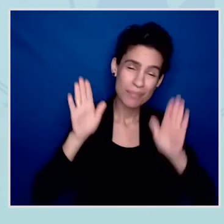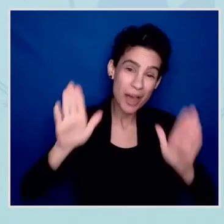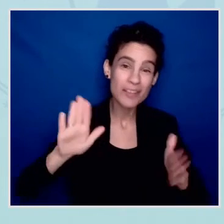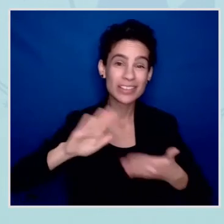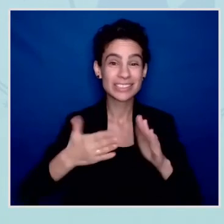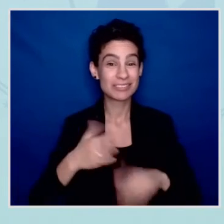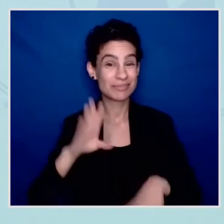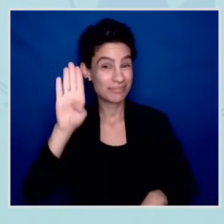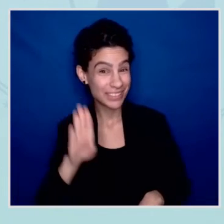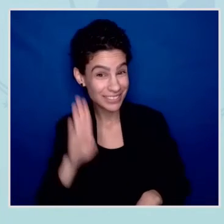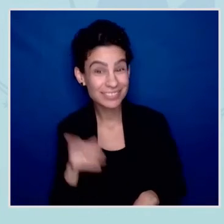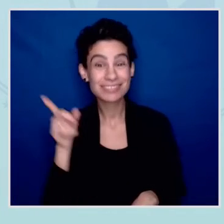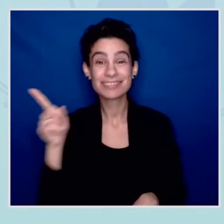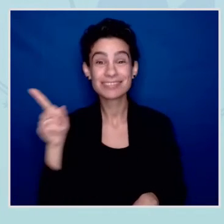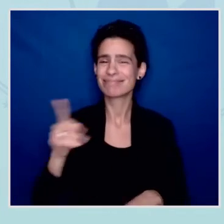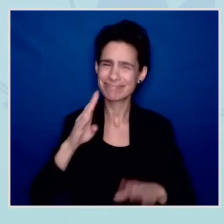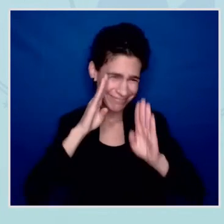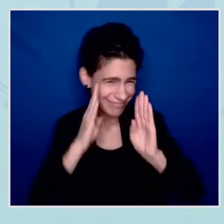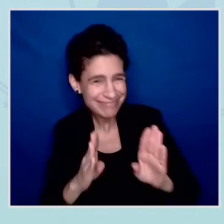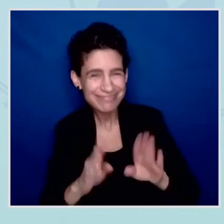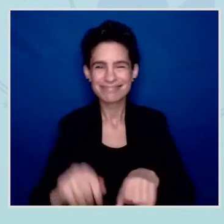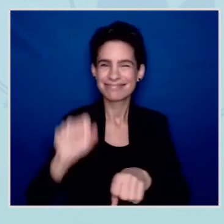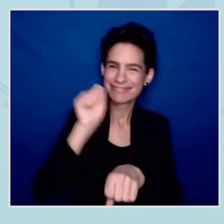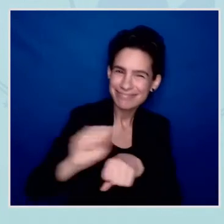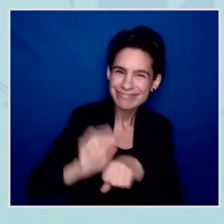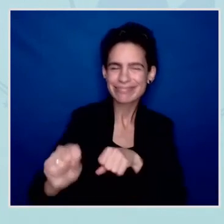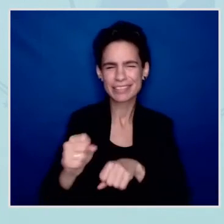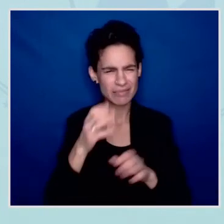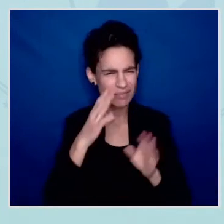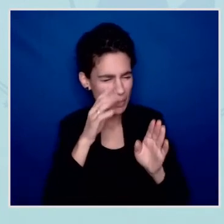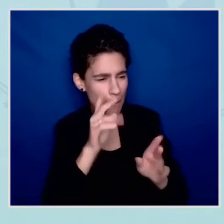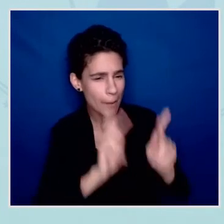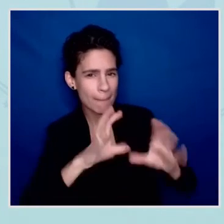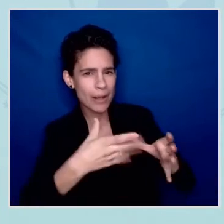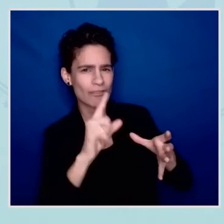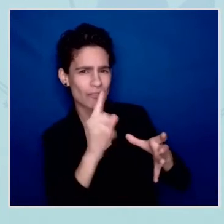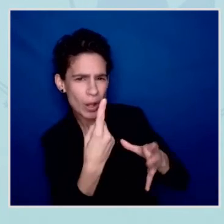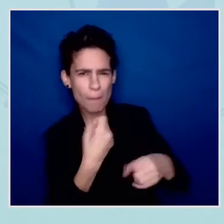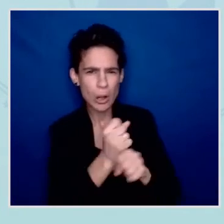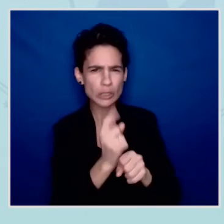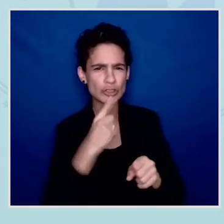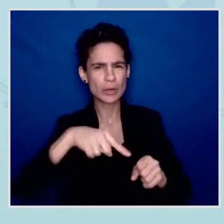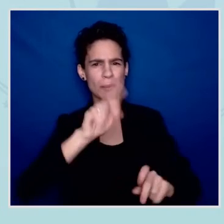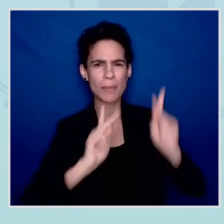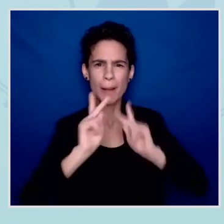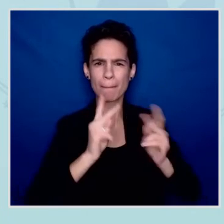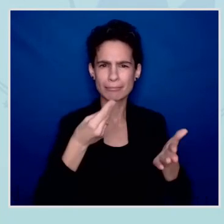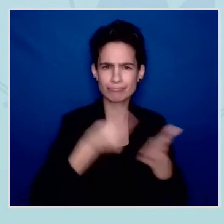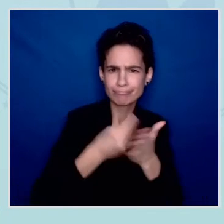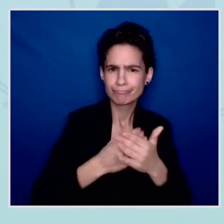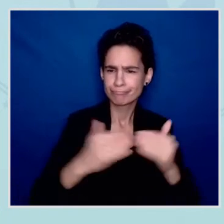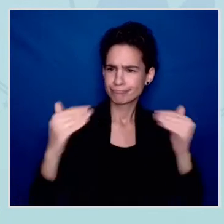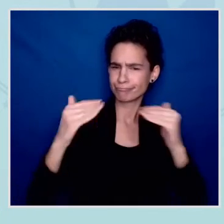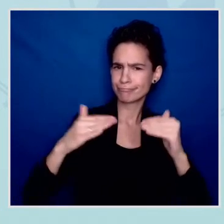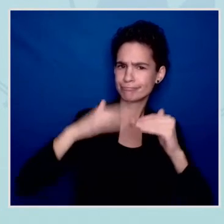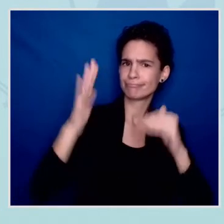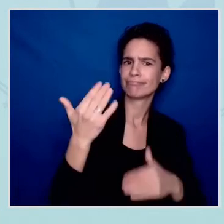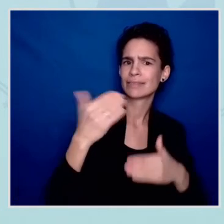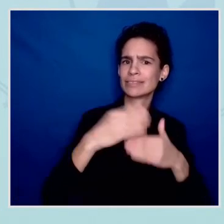TO THE STATE LEGISLATURE, BECAME UNION PRESIDENT AND GRADUATED FROM COLLEGE AT AGE HE IS NOW IN HIS SECOND TERM AS A SUCCESSFUL MAYOR OF THE